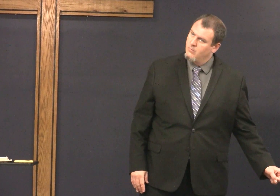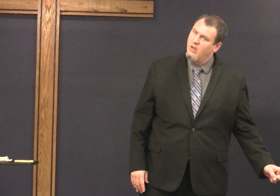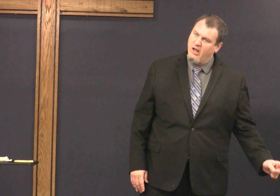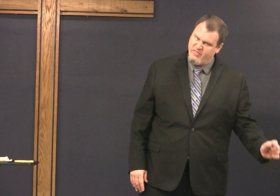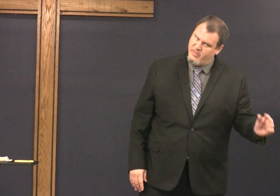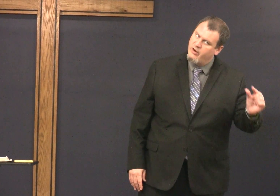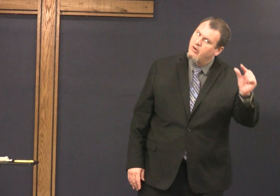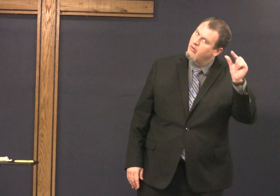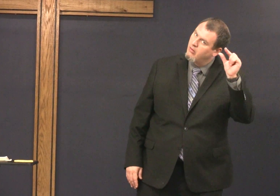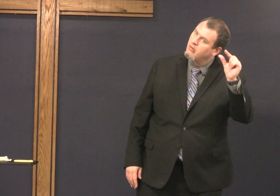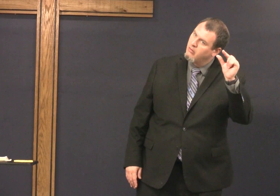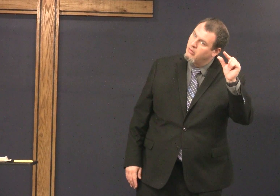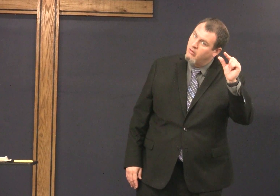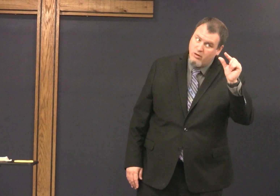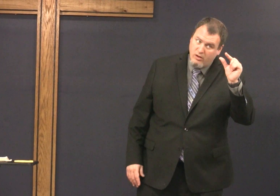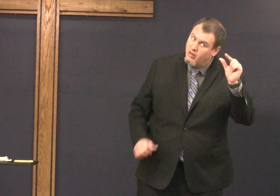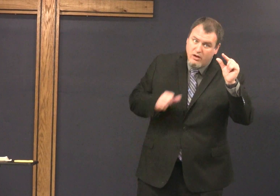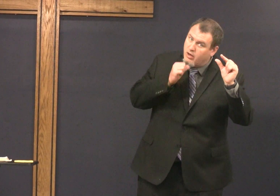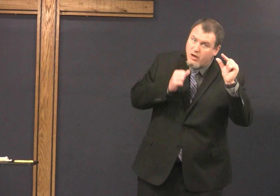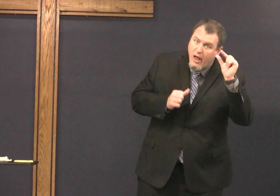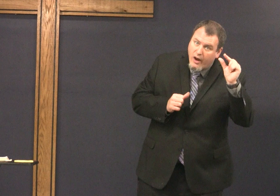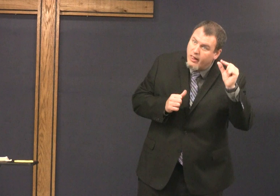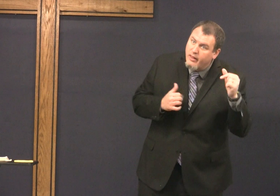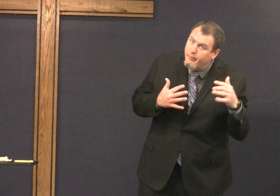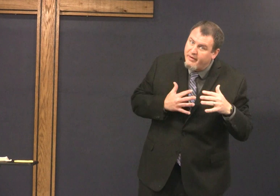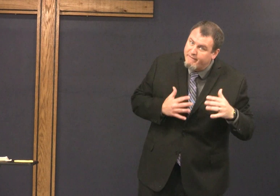because they knew and feared the name of God